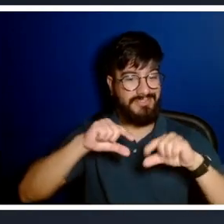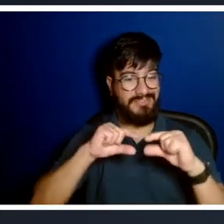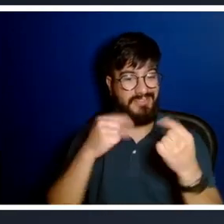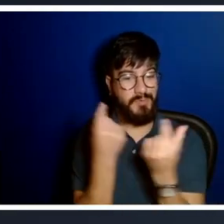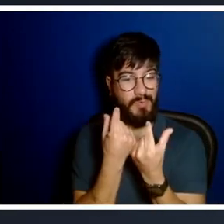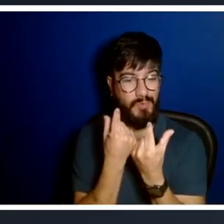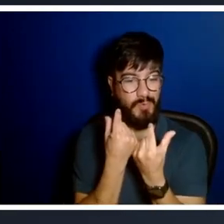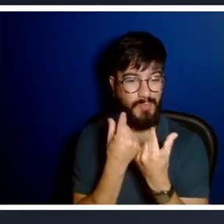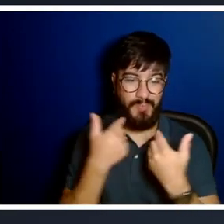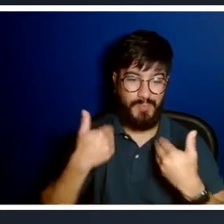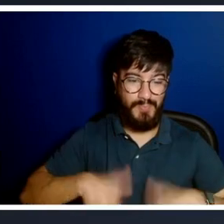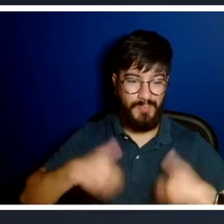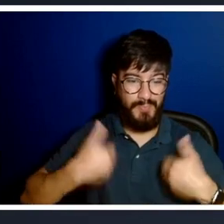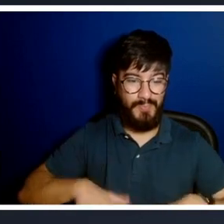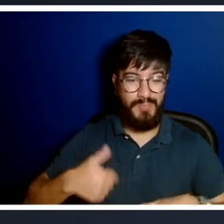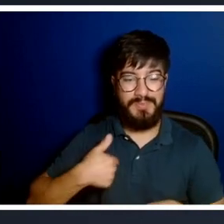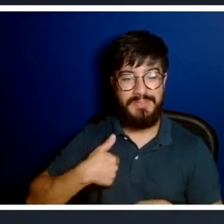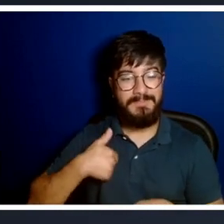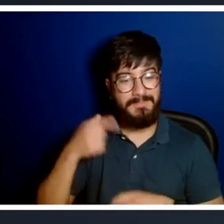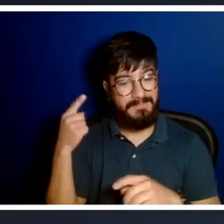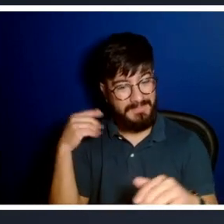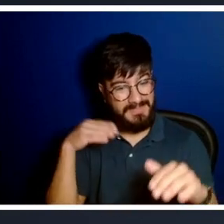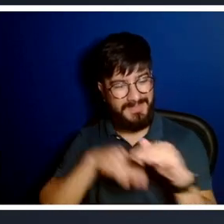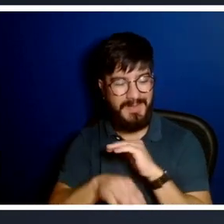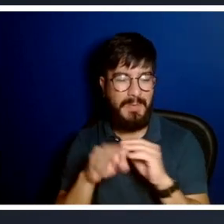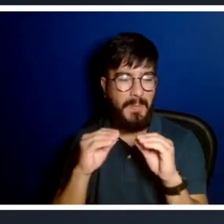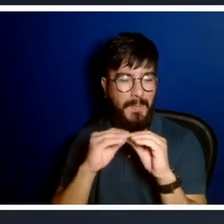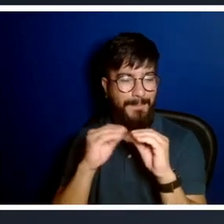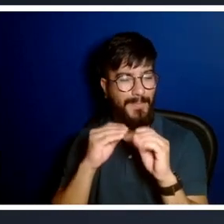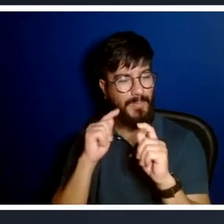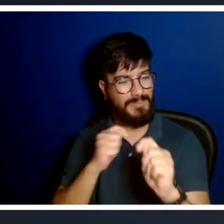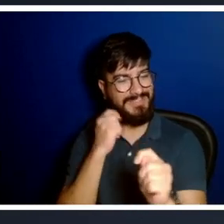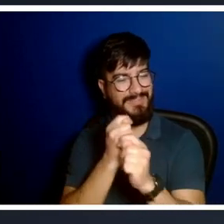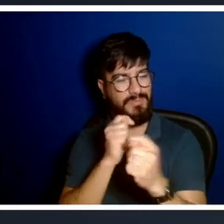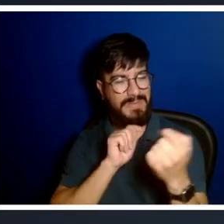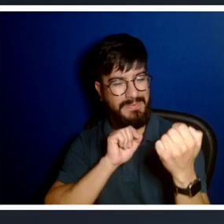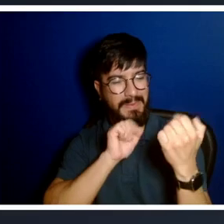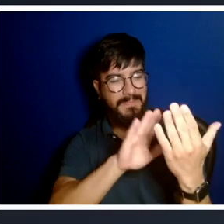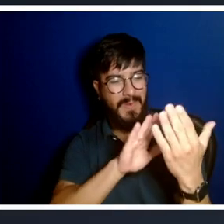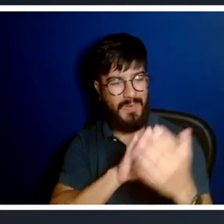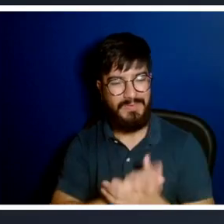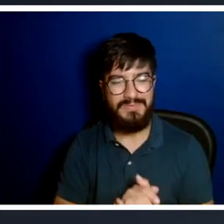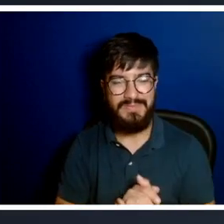I come at this probably the most traditional way that you would think of this, your -- I am at part